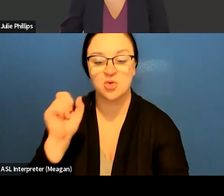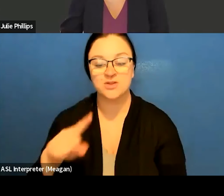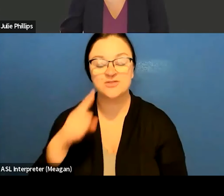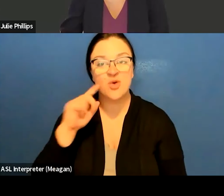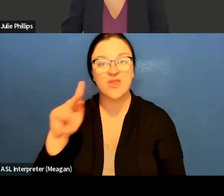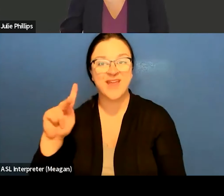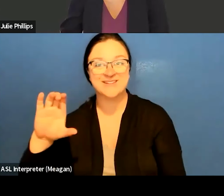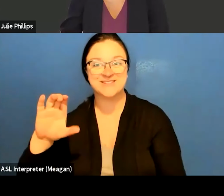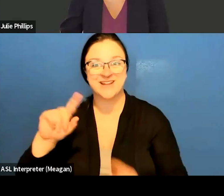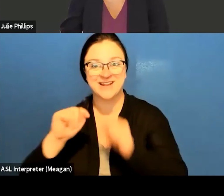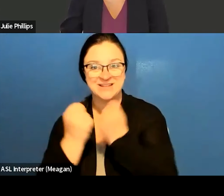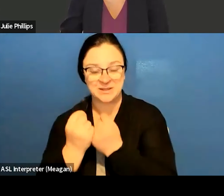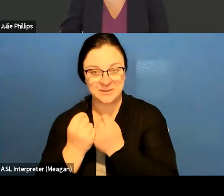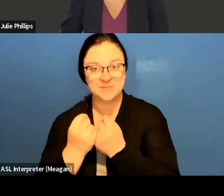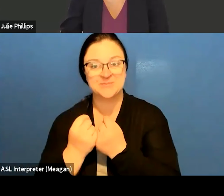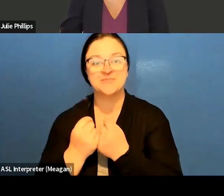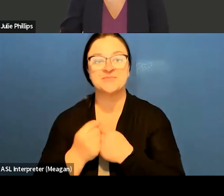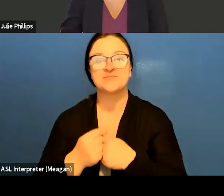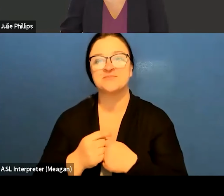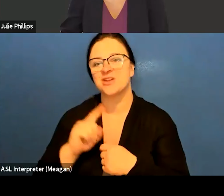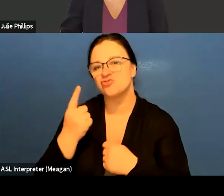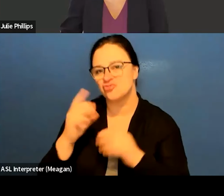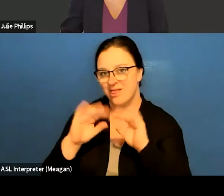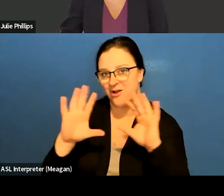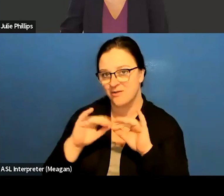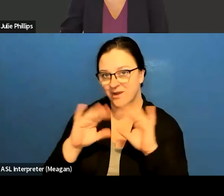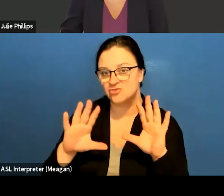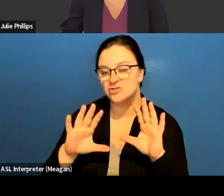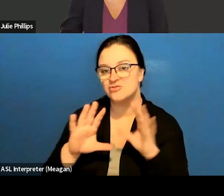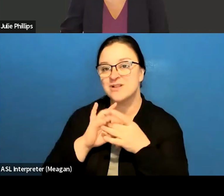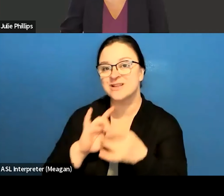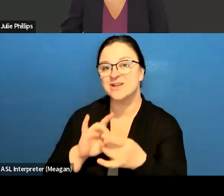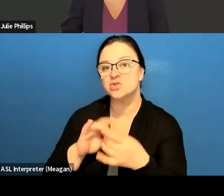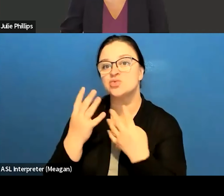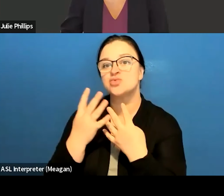Just a clarification regarding screening protocols.